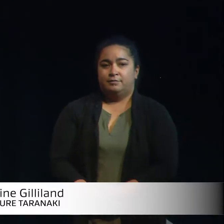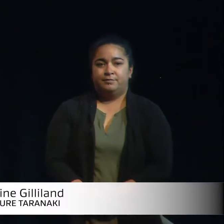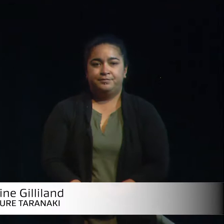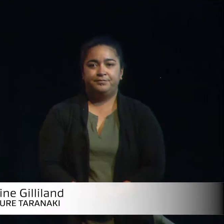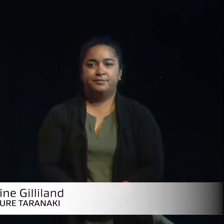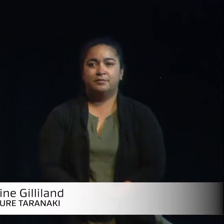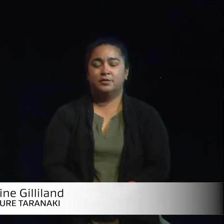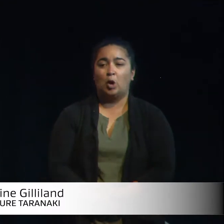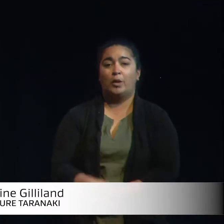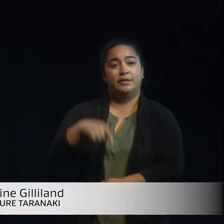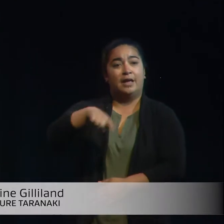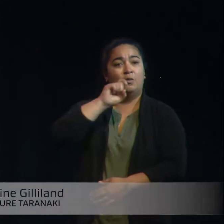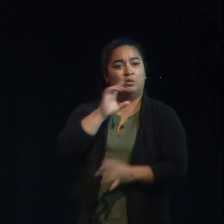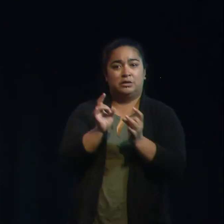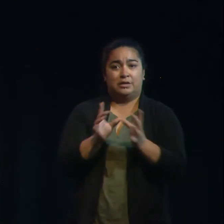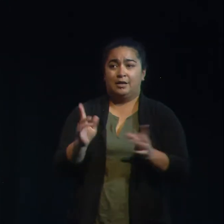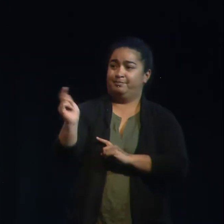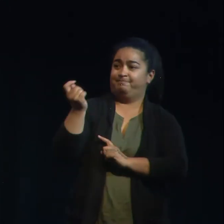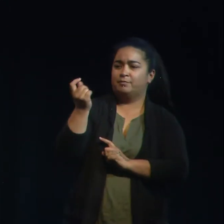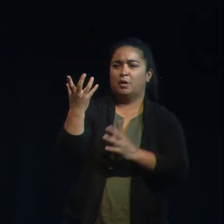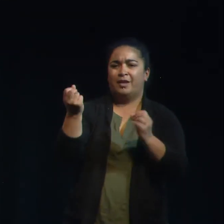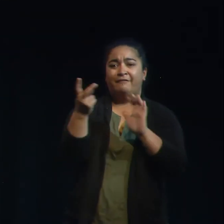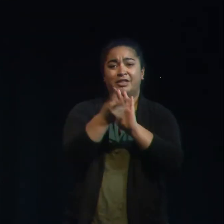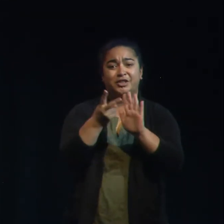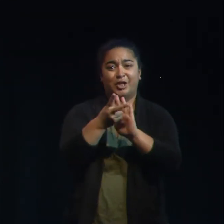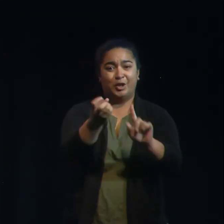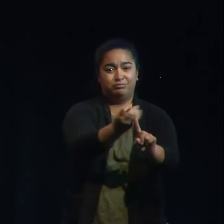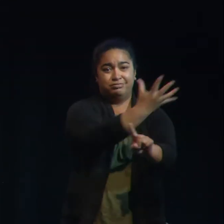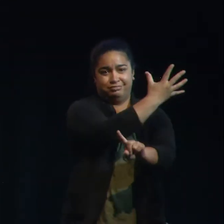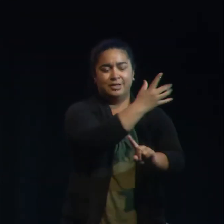We're going to kick off shortly with a video which will take you through the process that